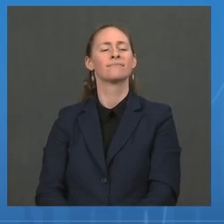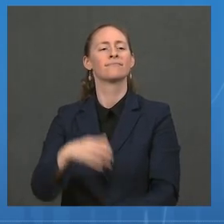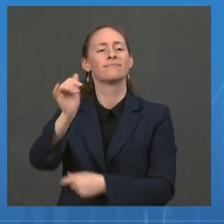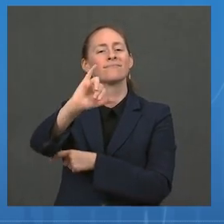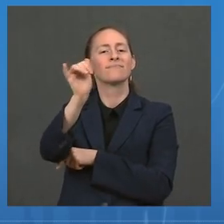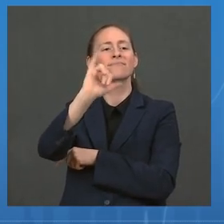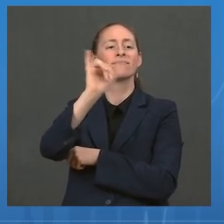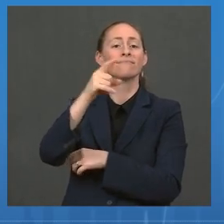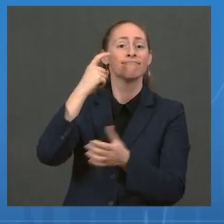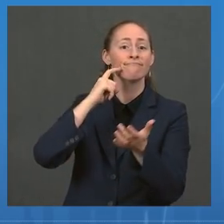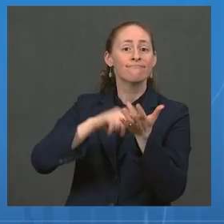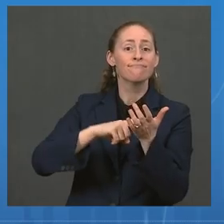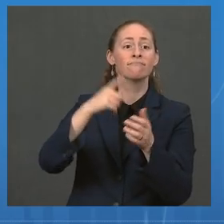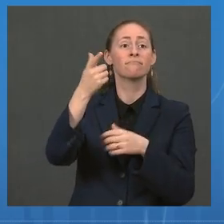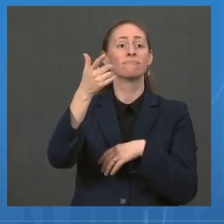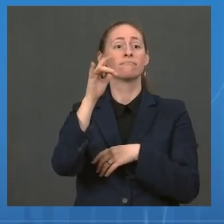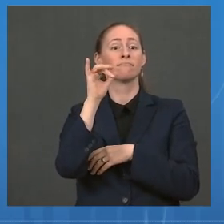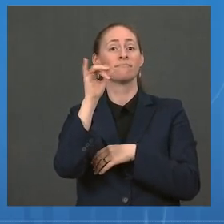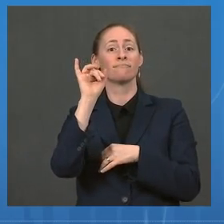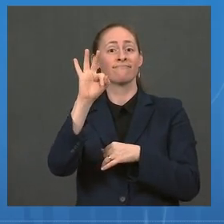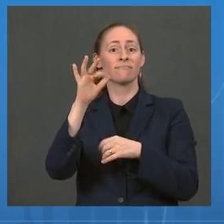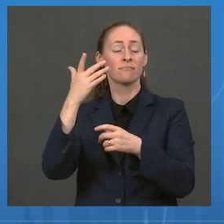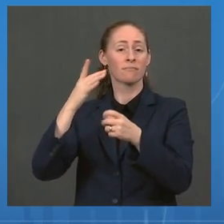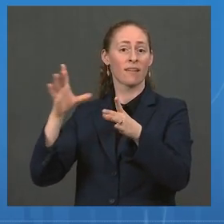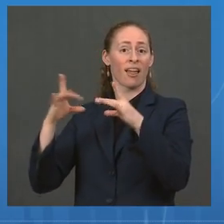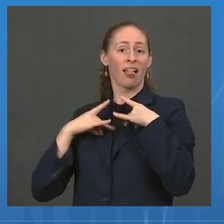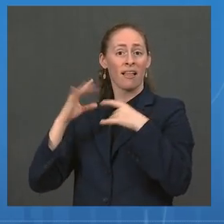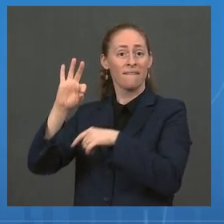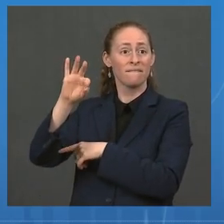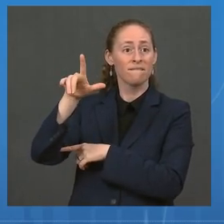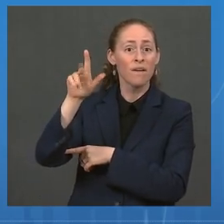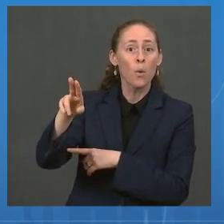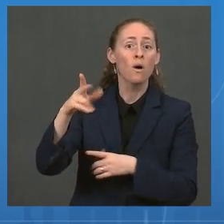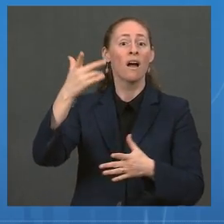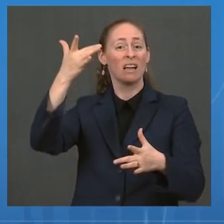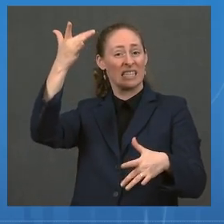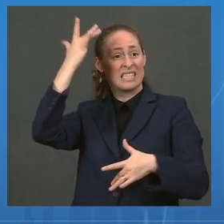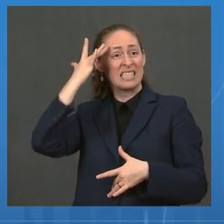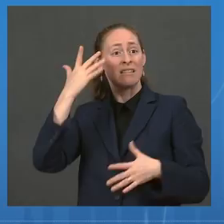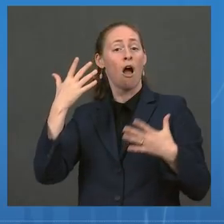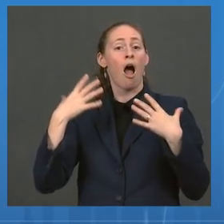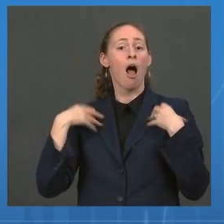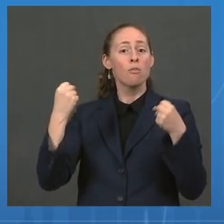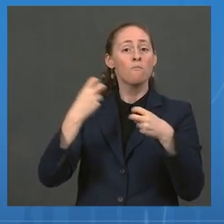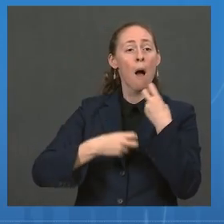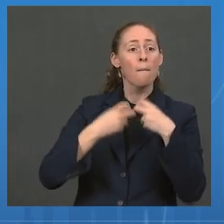could put an additional burden on our healthcare system and increased stress on our nation's healthcare workers.